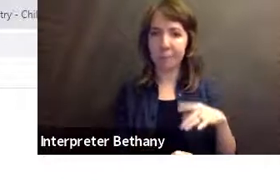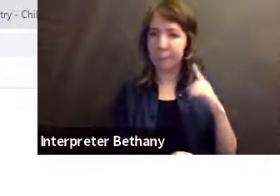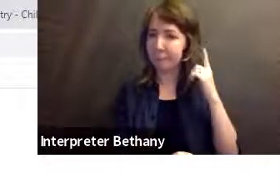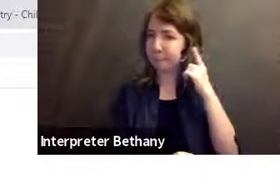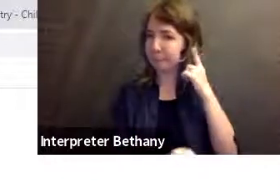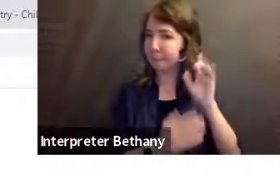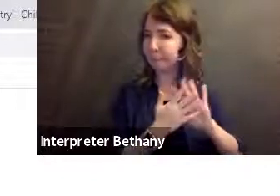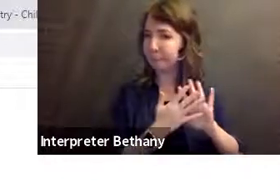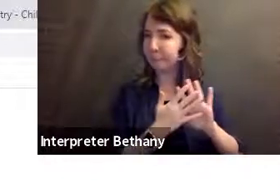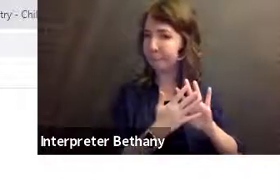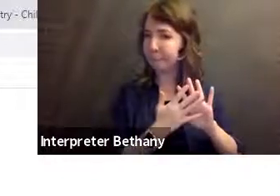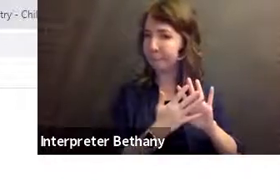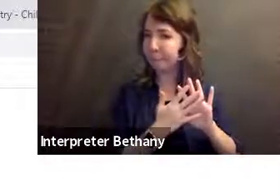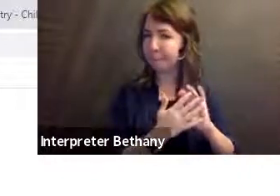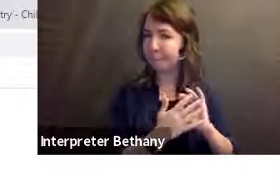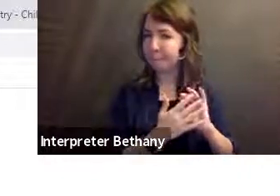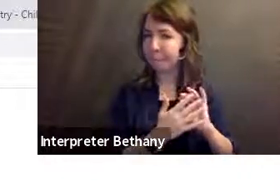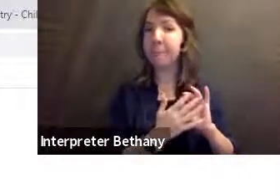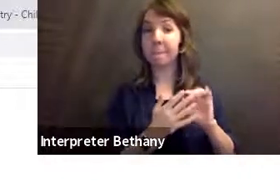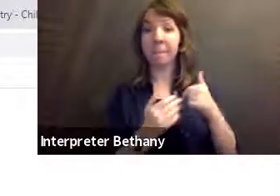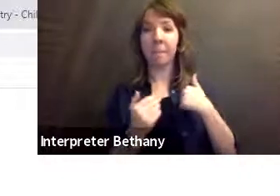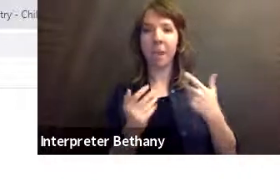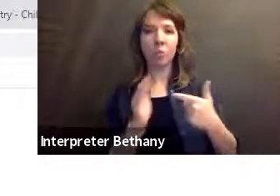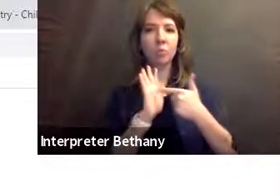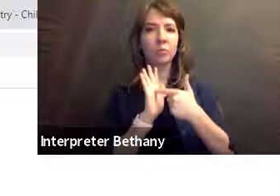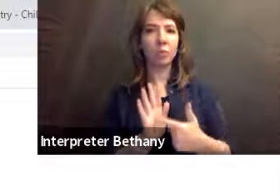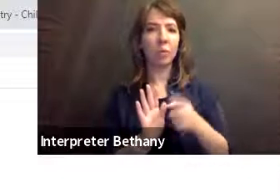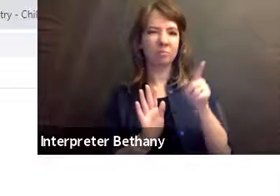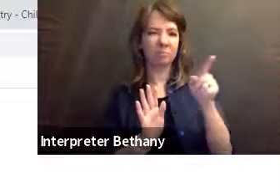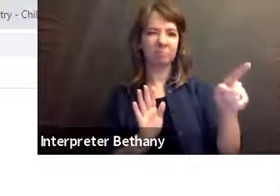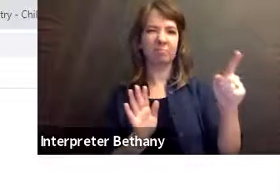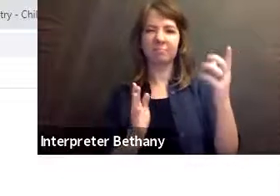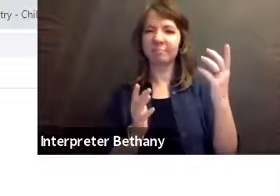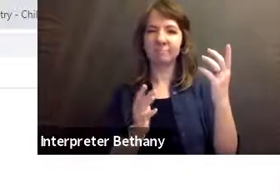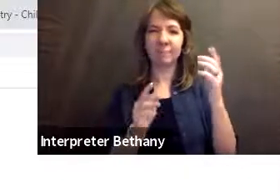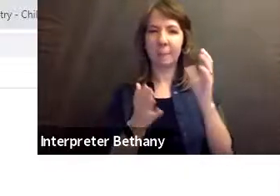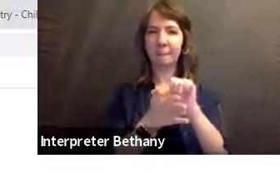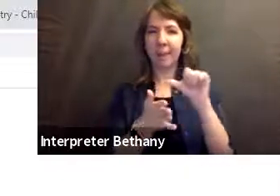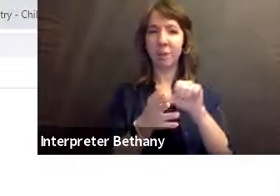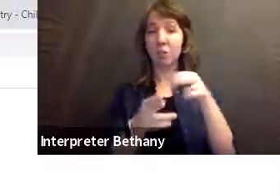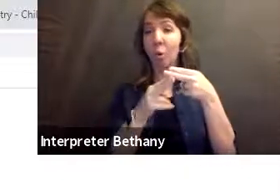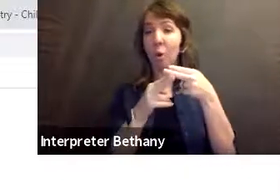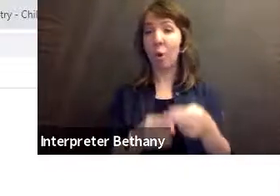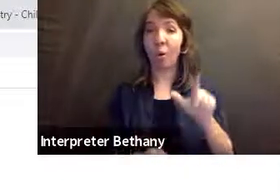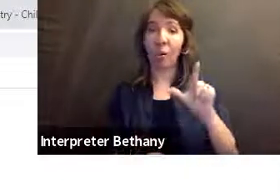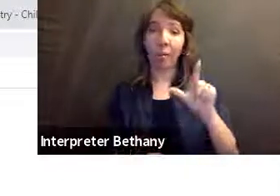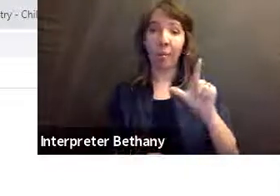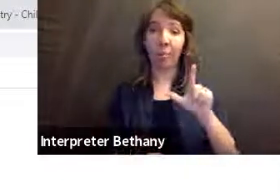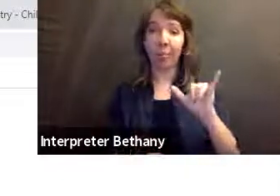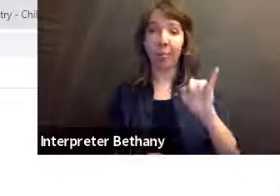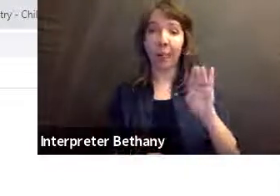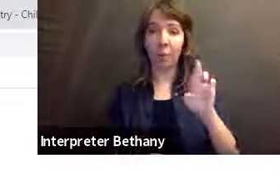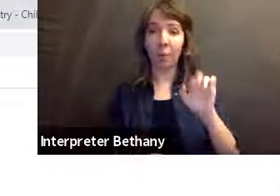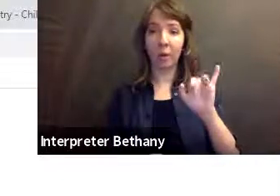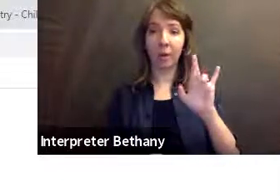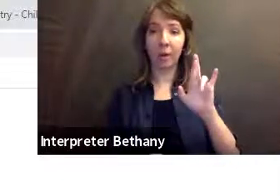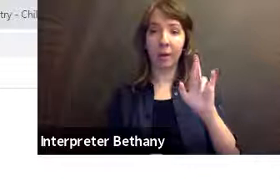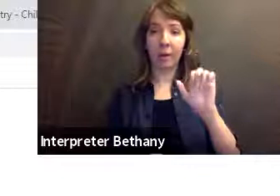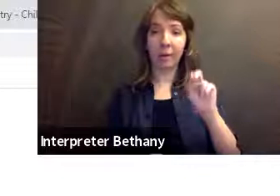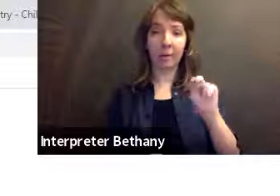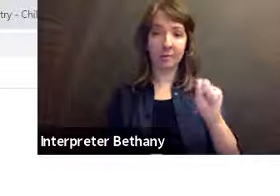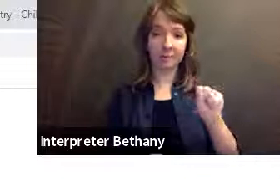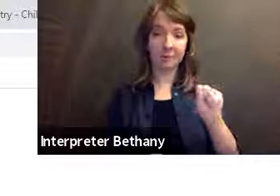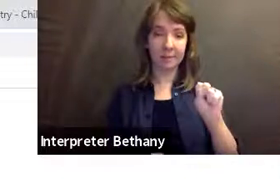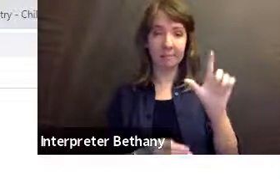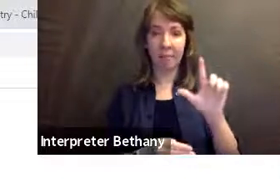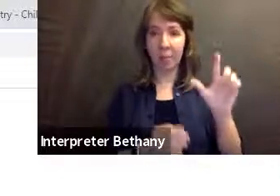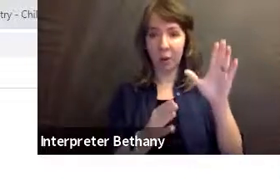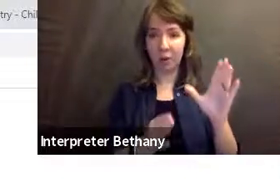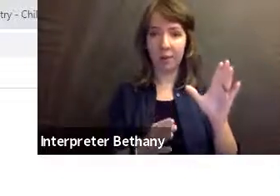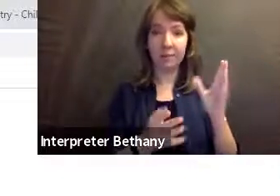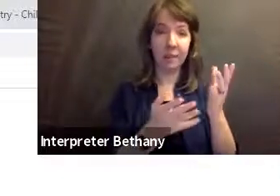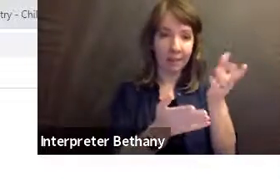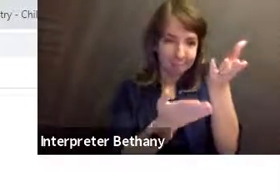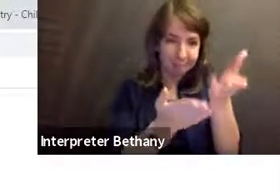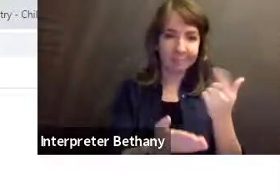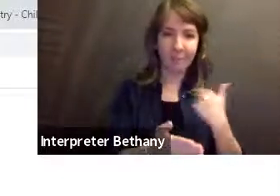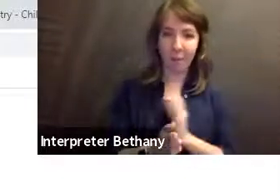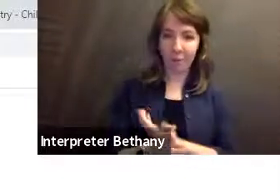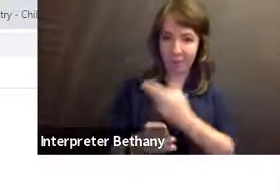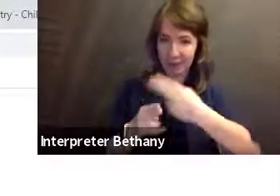Linda Kobashigawa: To point out this page, which is just labeled librarians and this is a list of the librarians and our subject area selection responsibilities. So if you have